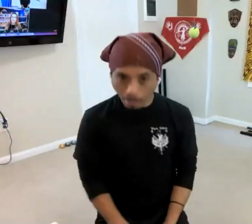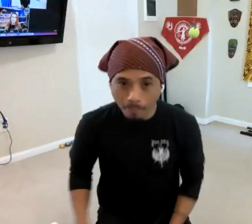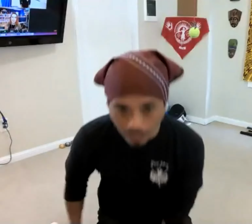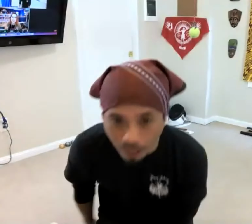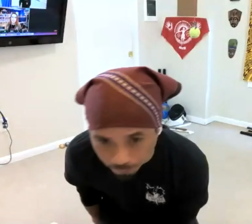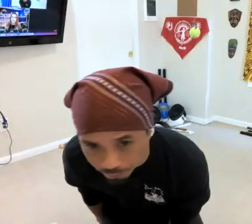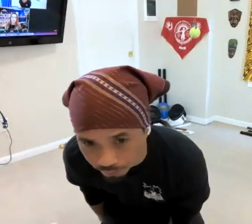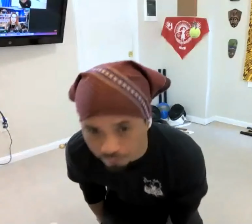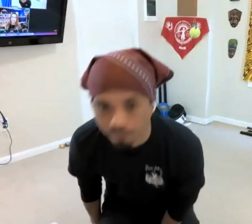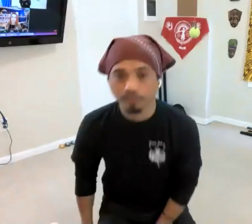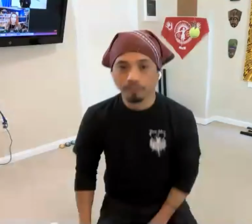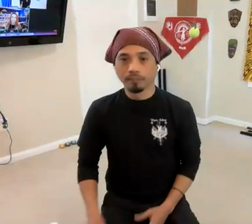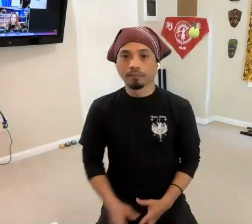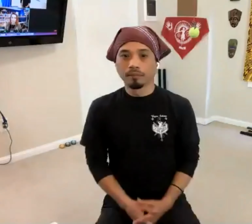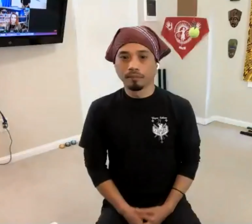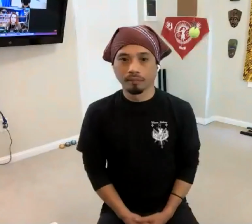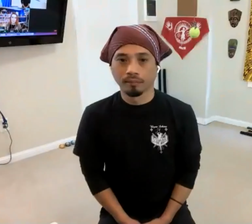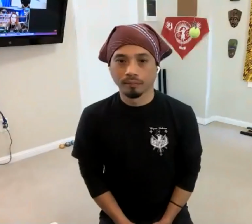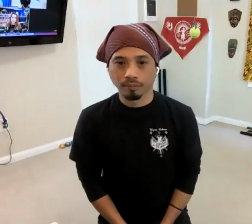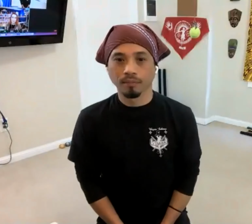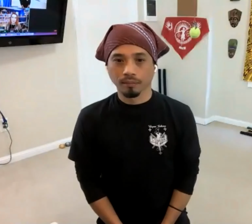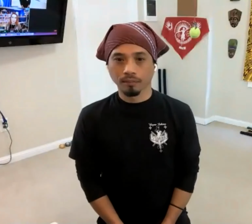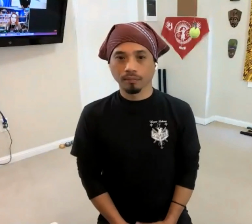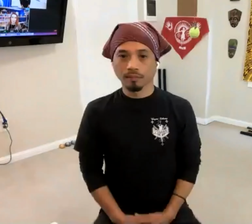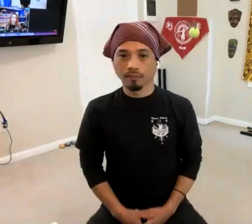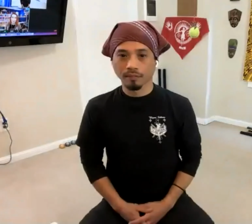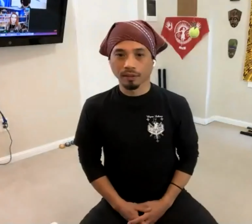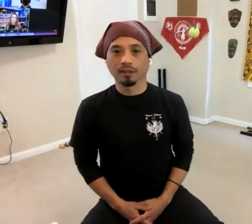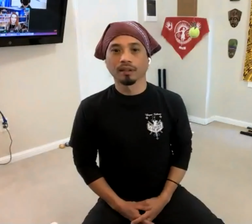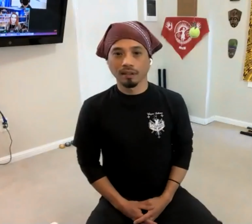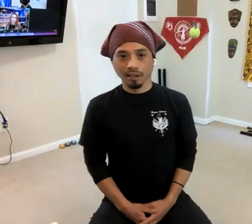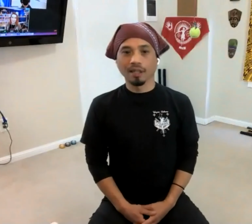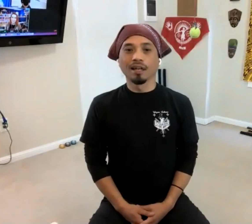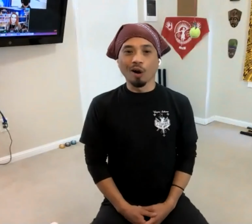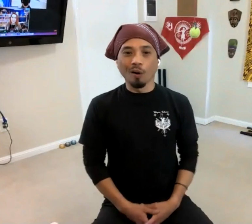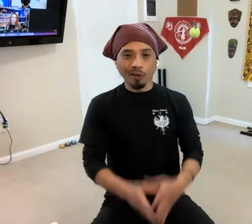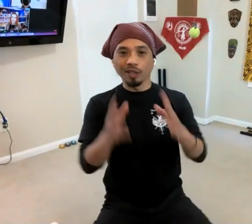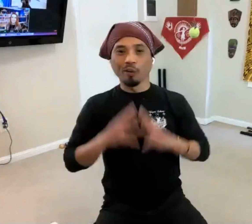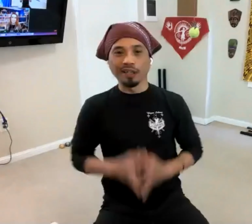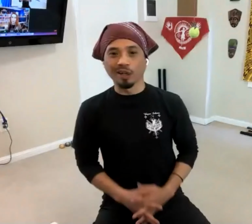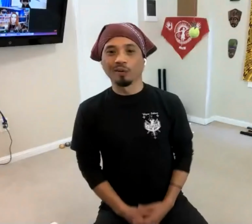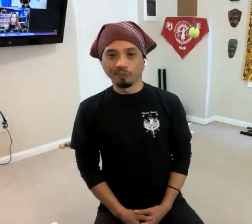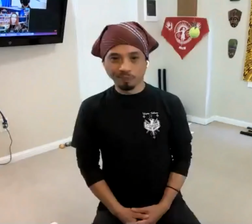THAT'S WHAT I WAS ABOUT TO SAY. I HAVE BEEN ON A LOT OF TV SHOWS WHERE I HAVE TO LEARN A LOT OF FIGHTING.